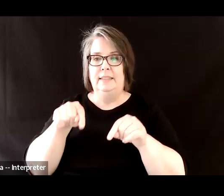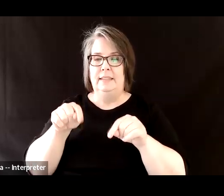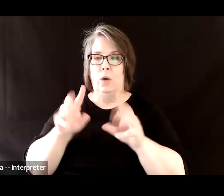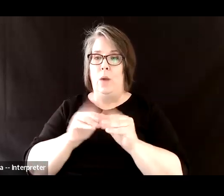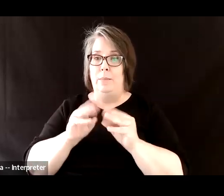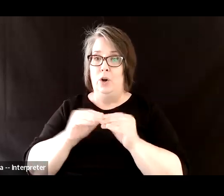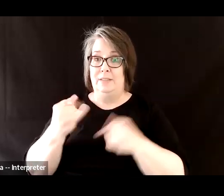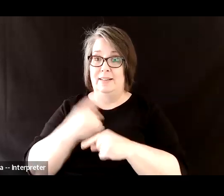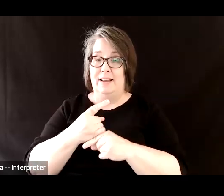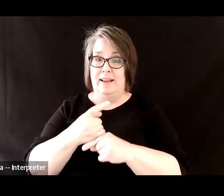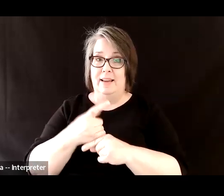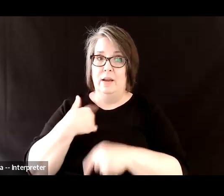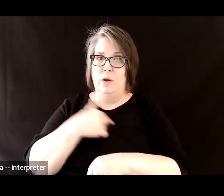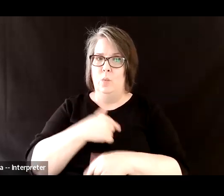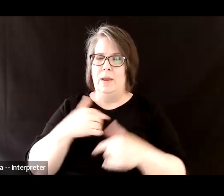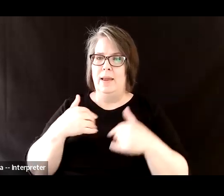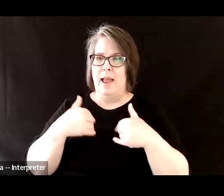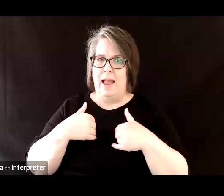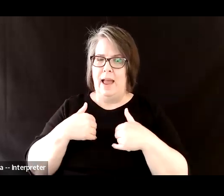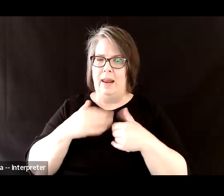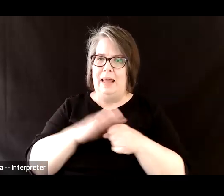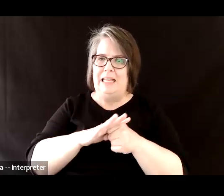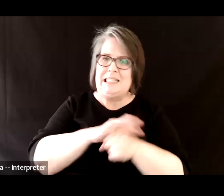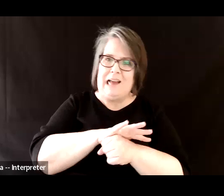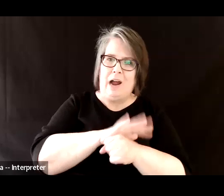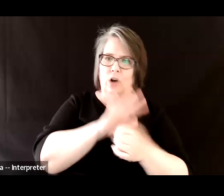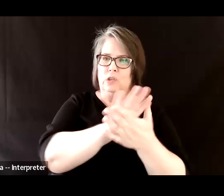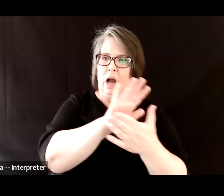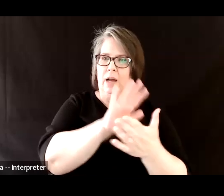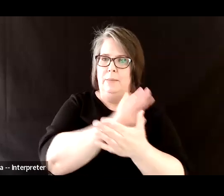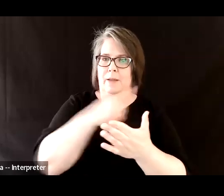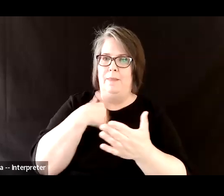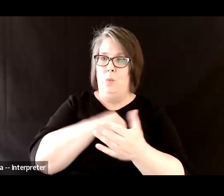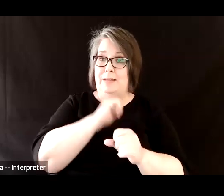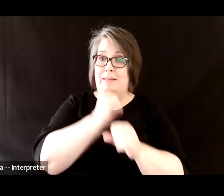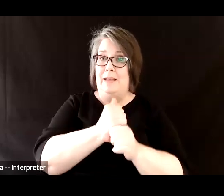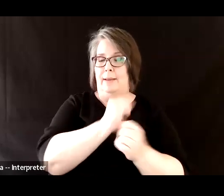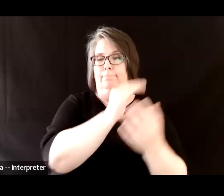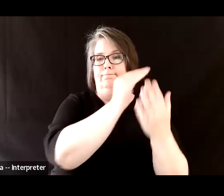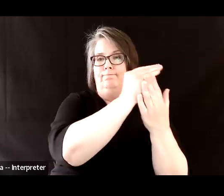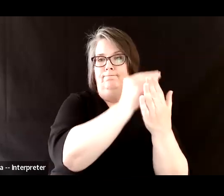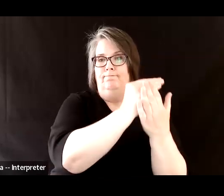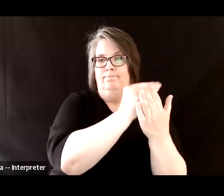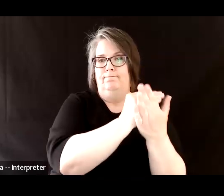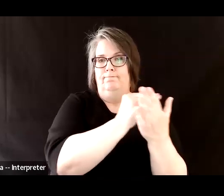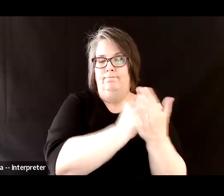today, we have an entire document that we have set up that outlines what each person is supposed to do, what each